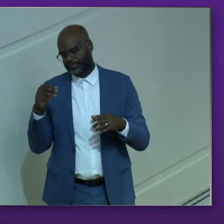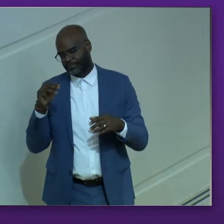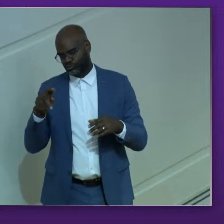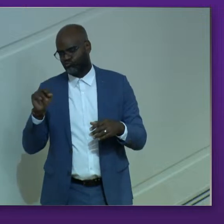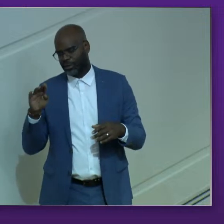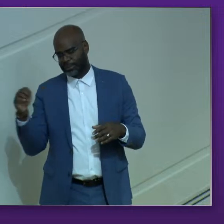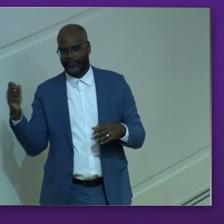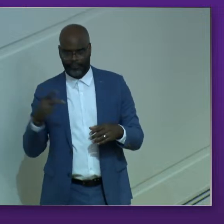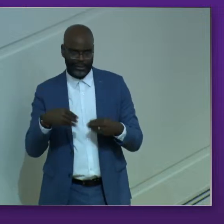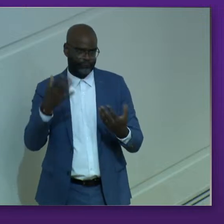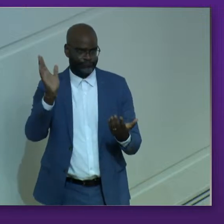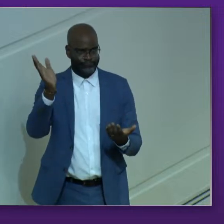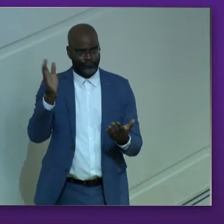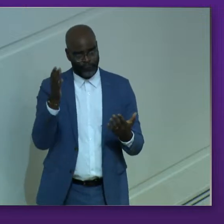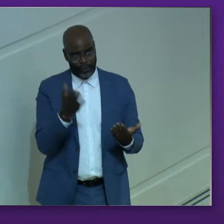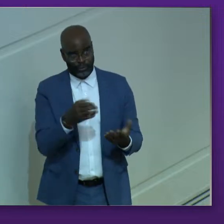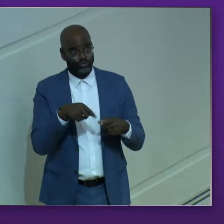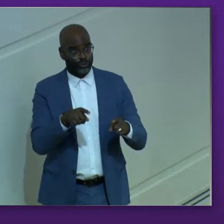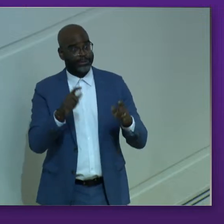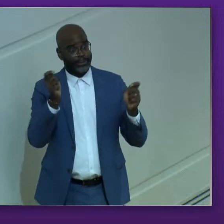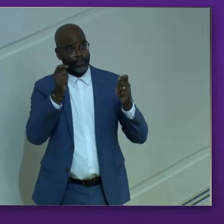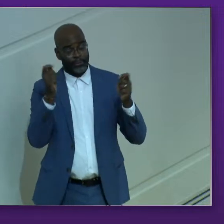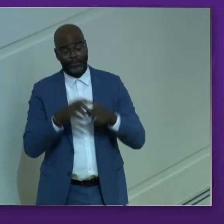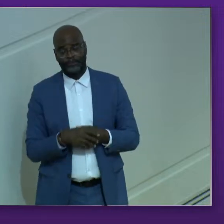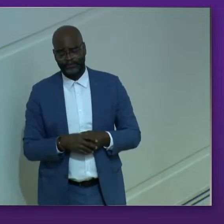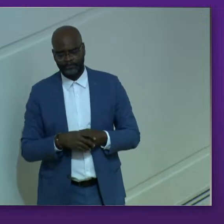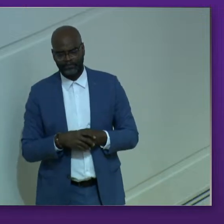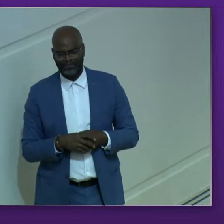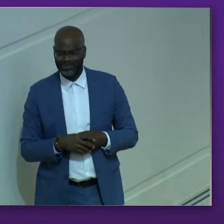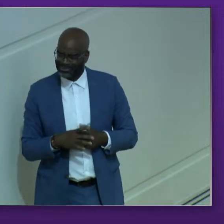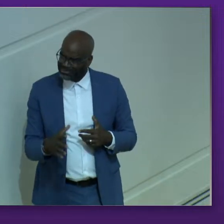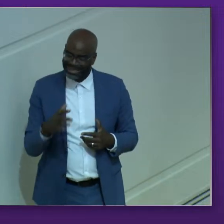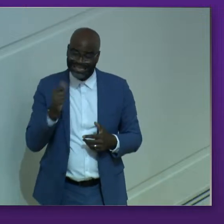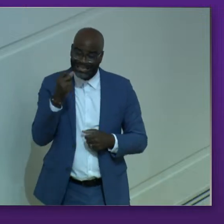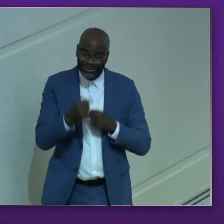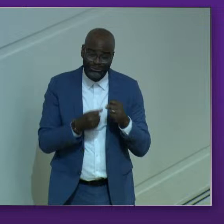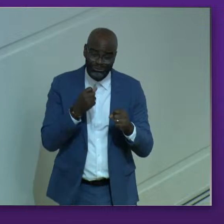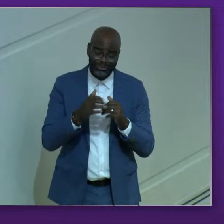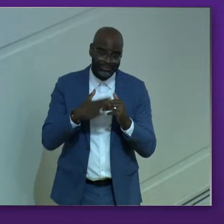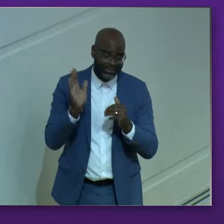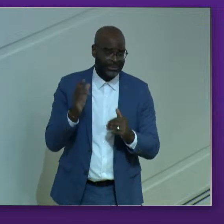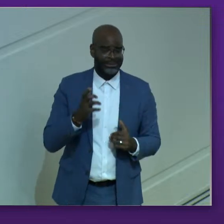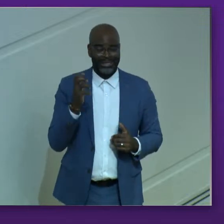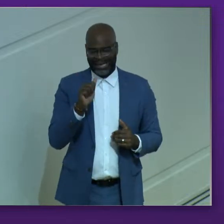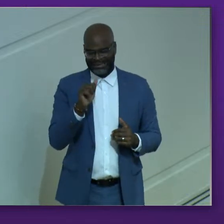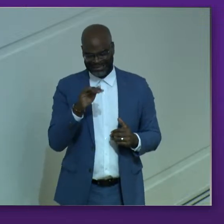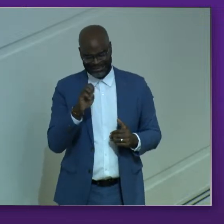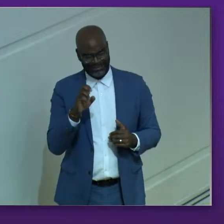WHAT A POWERFUL ROLE HE PLAYED IN AT THE ORIGIN AND EFFORT TO ESTABLISH THE PROGRAM AND PUSH